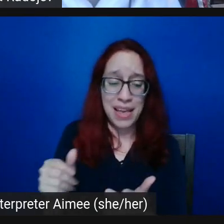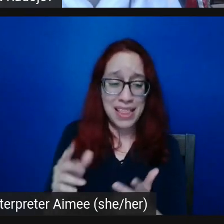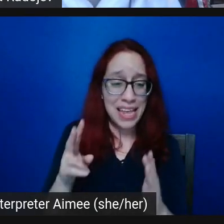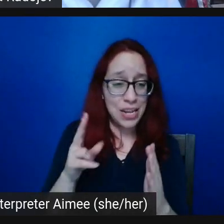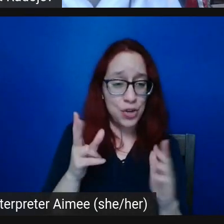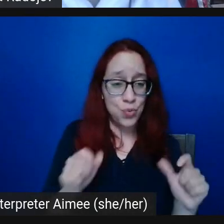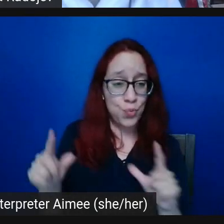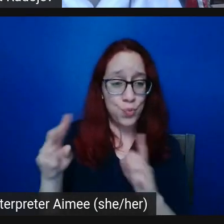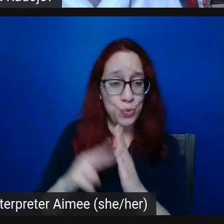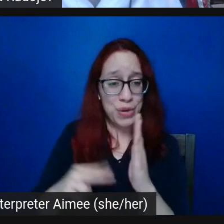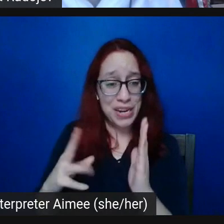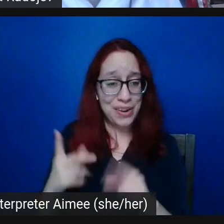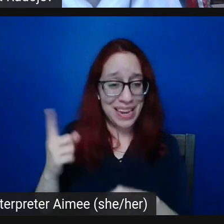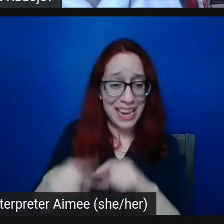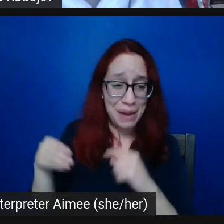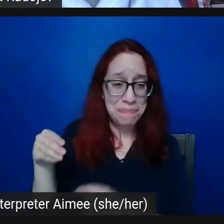basically, all that testing is in way.